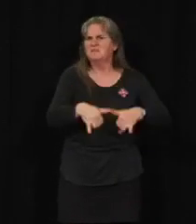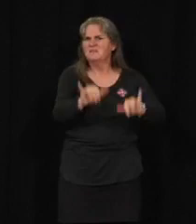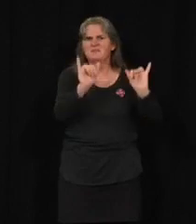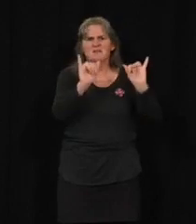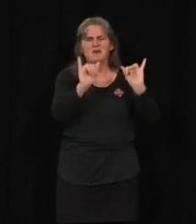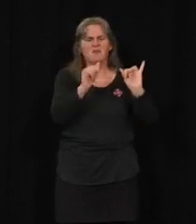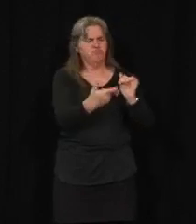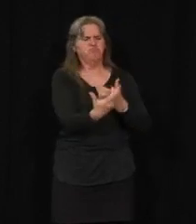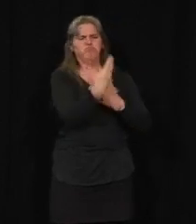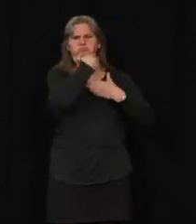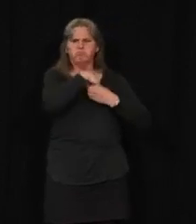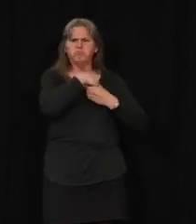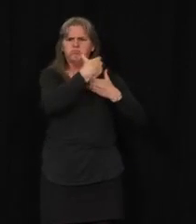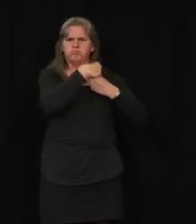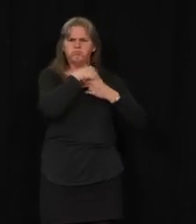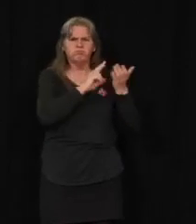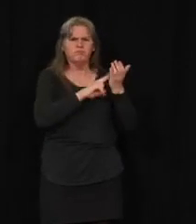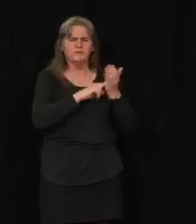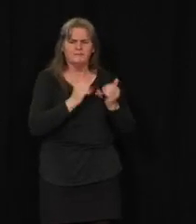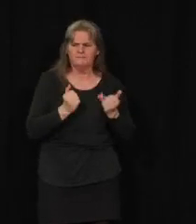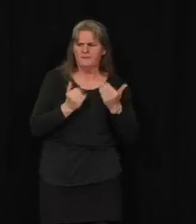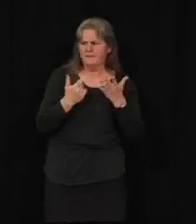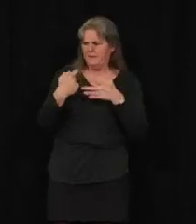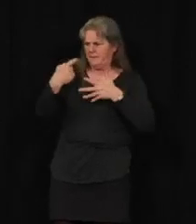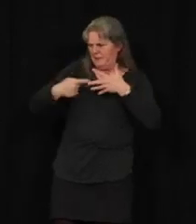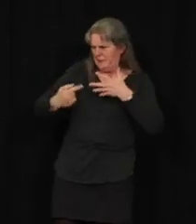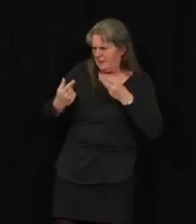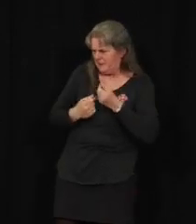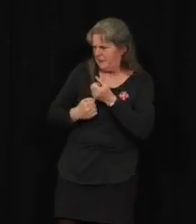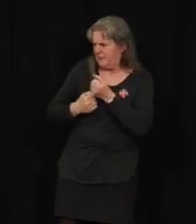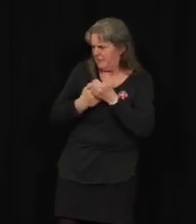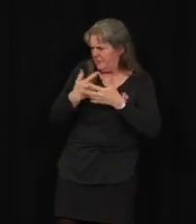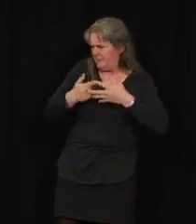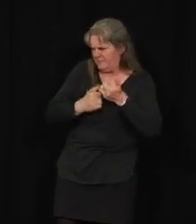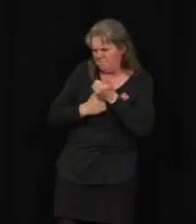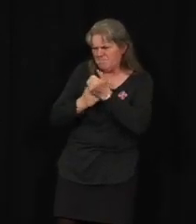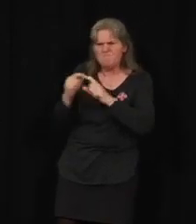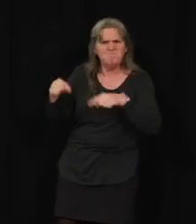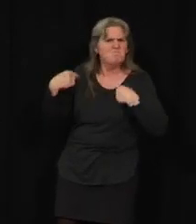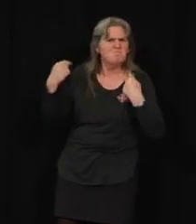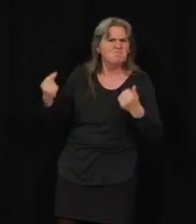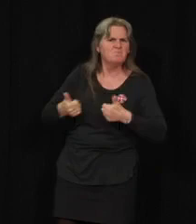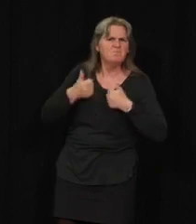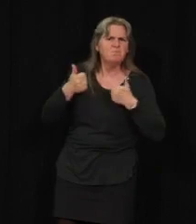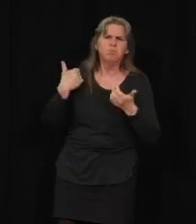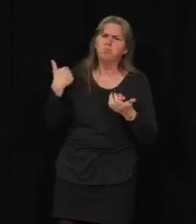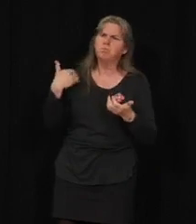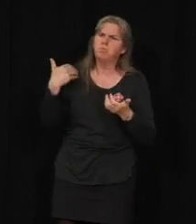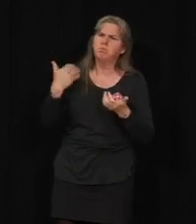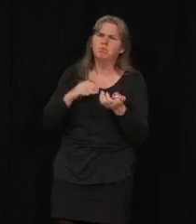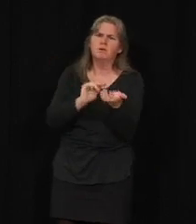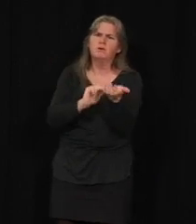Playing a very important role in providing direction, support, and assistance. While we have been fortunate not